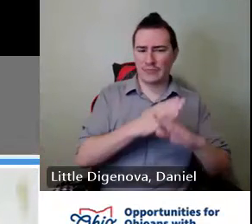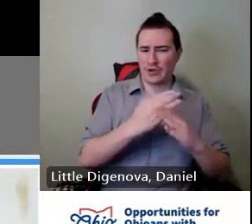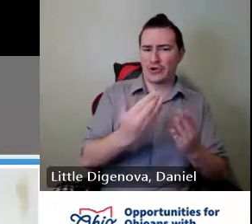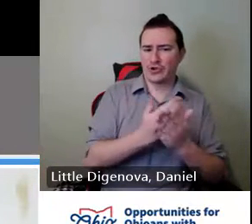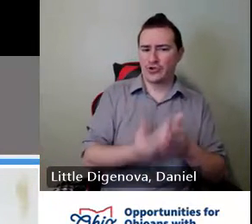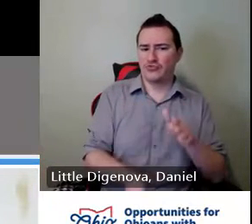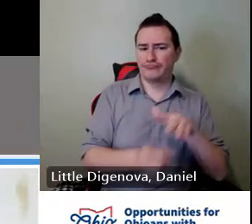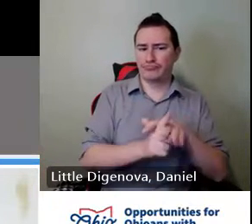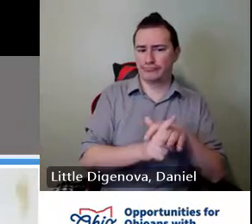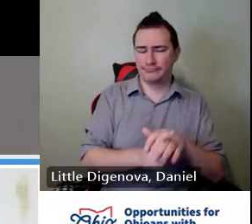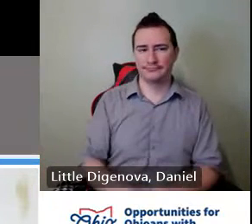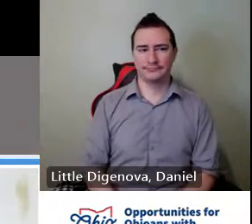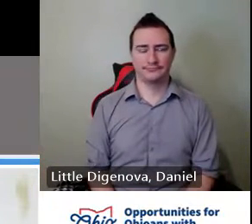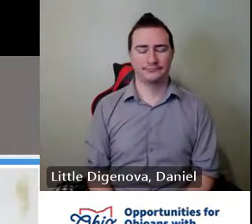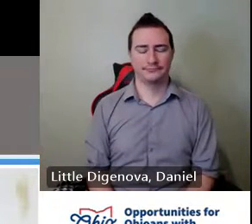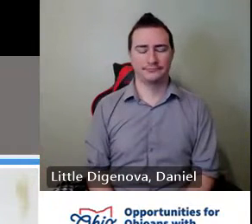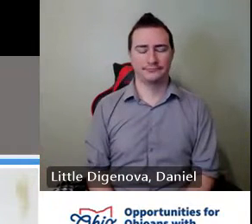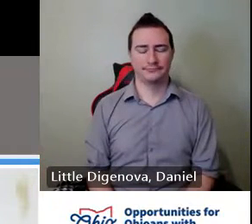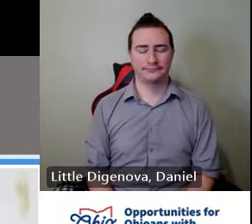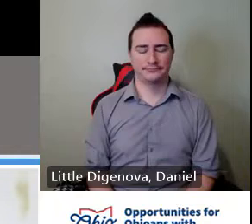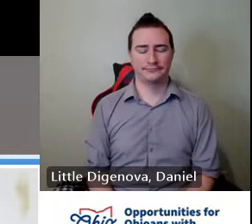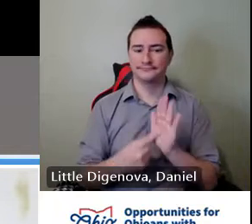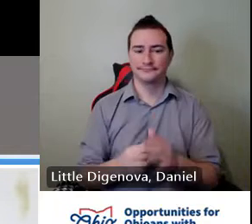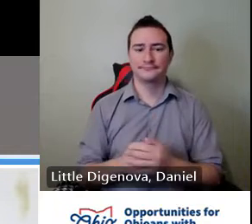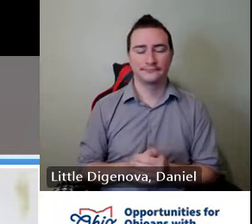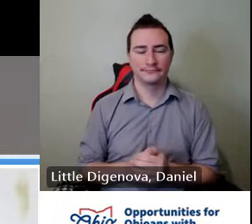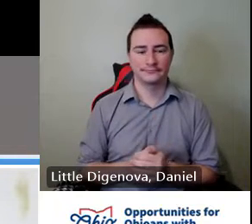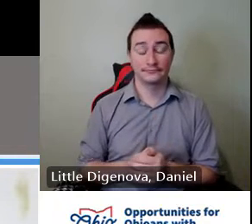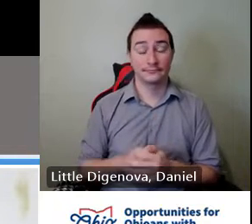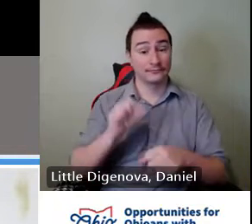For example, an employee may have trouble focusing or hearing